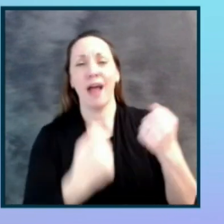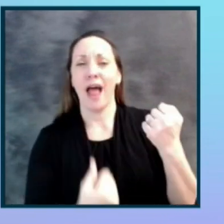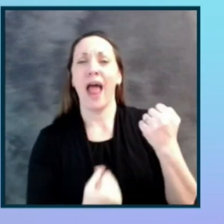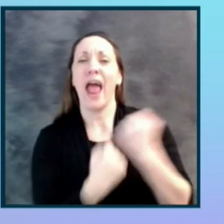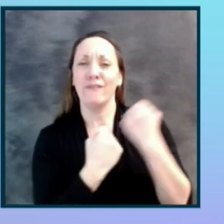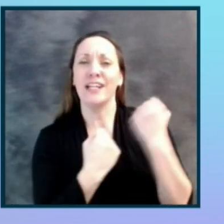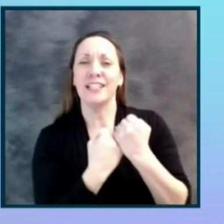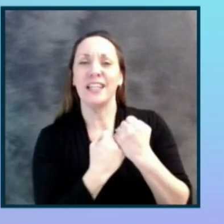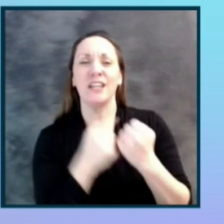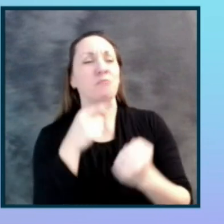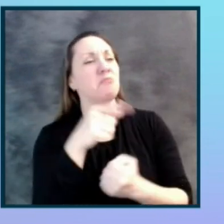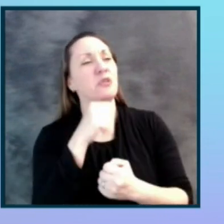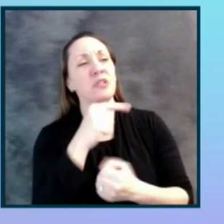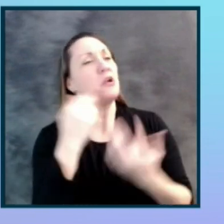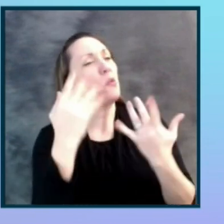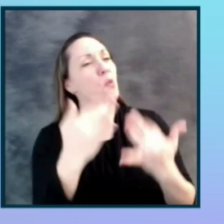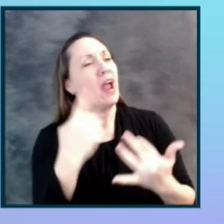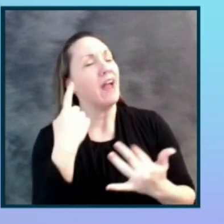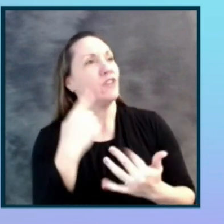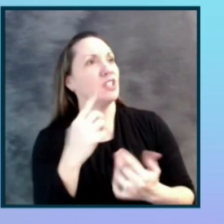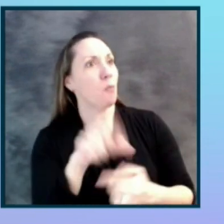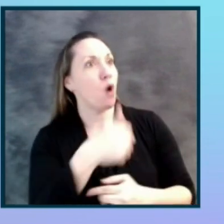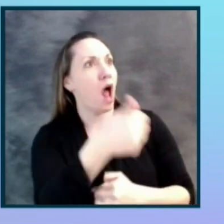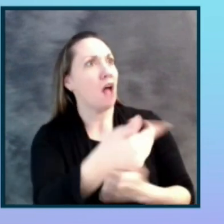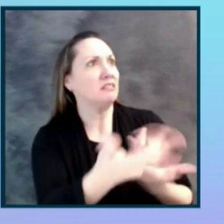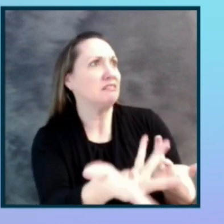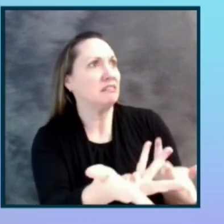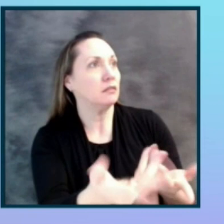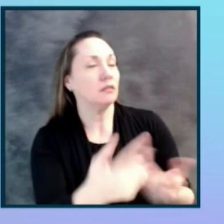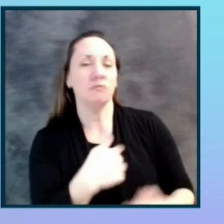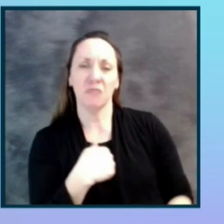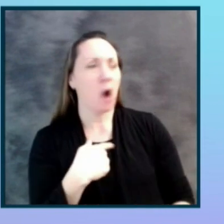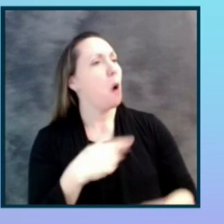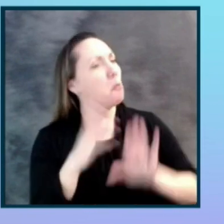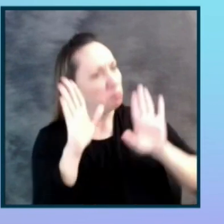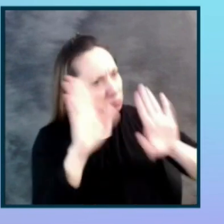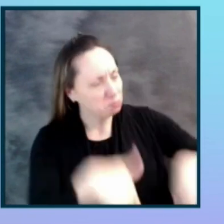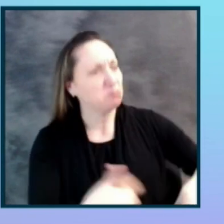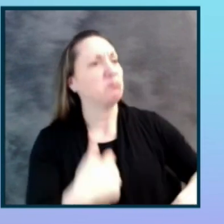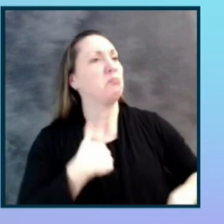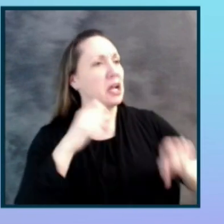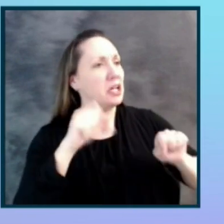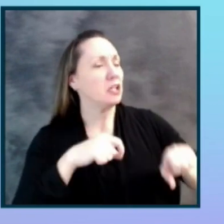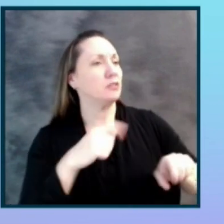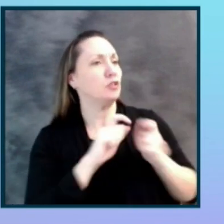to take that mantle and run with, you said, you know what, I'm somebody who can do something about this,